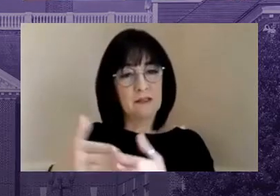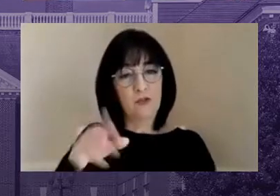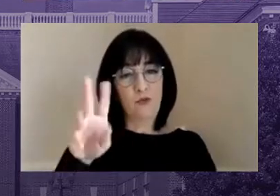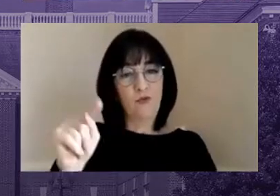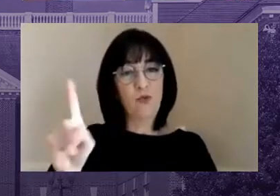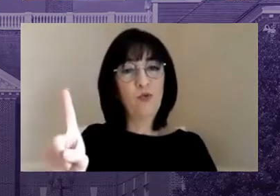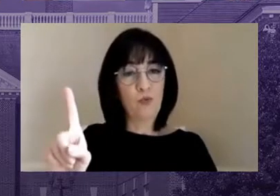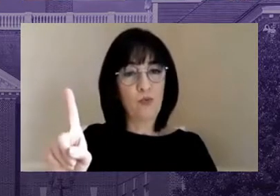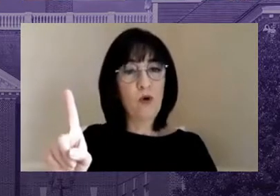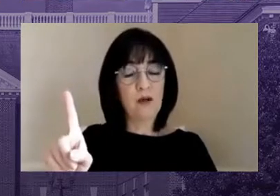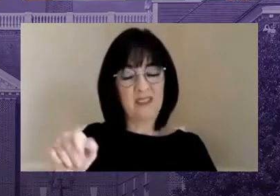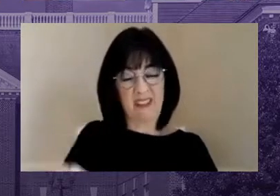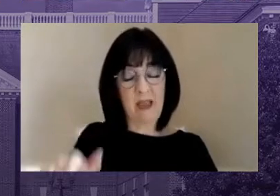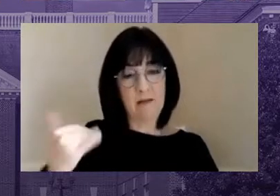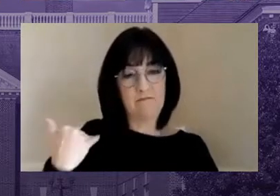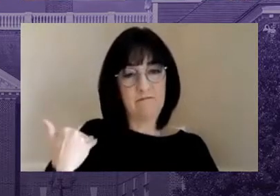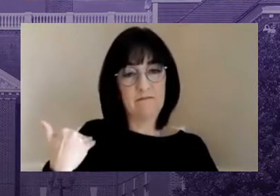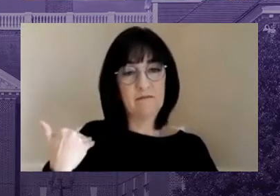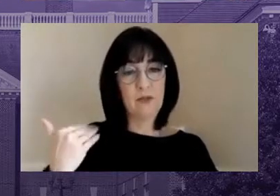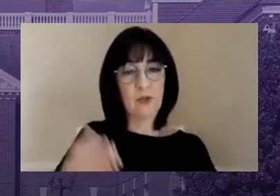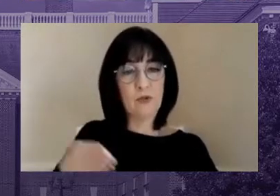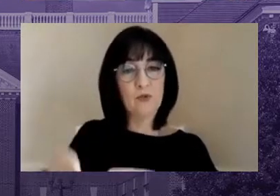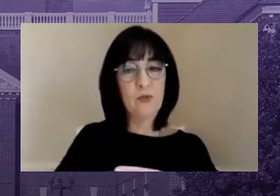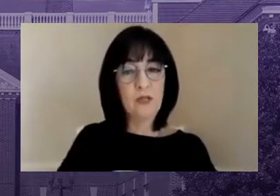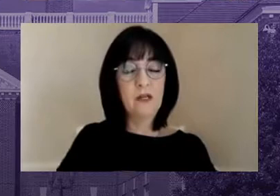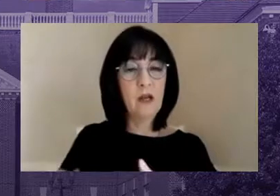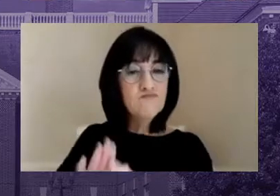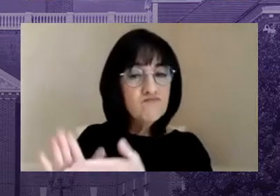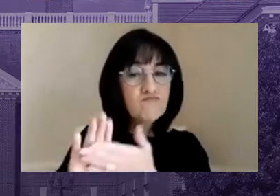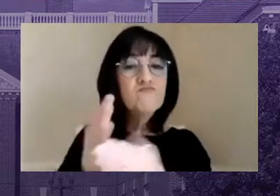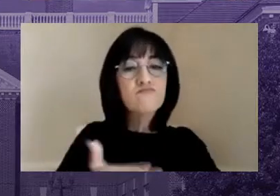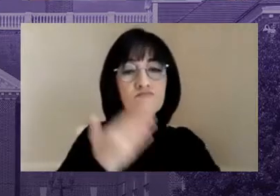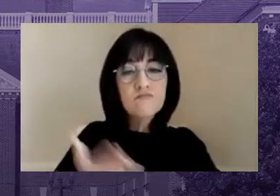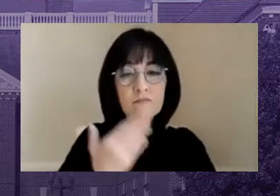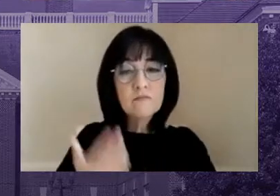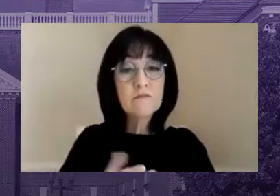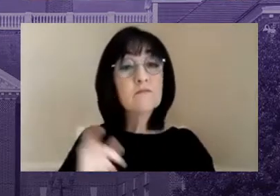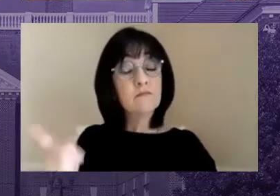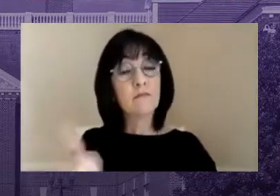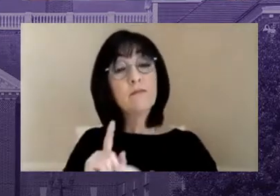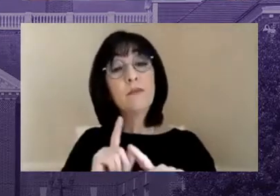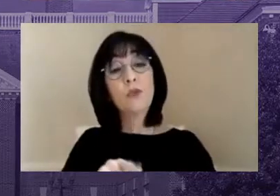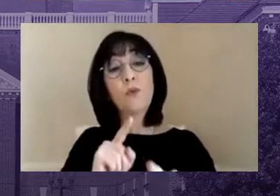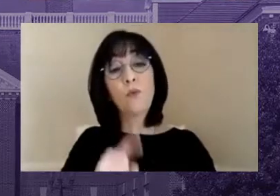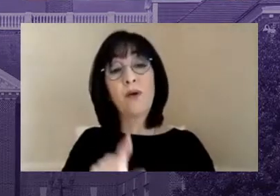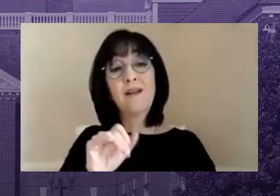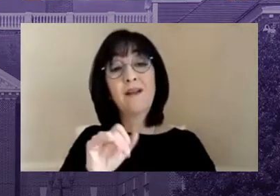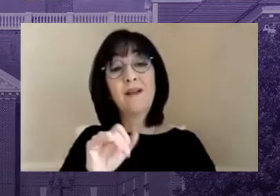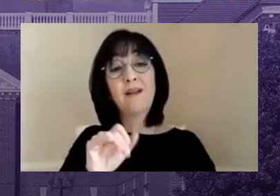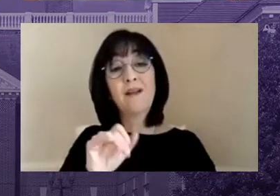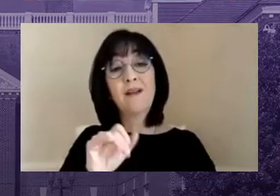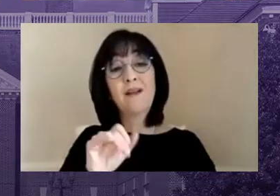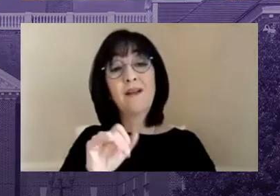past weekend. Joe is attended Camp Caldwell, the week long summer camp for our guard youth since